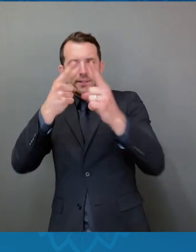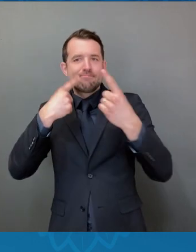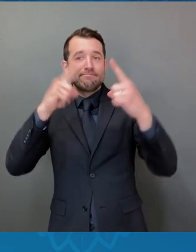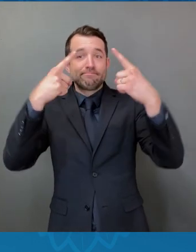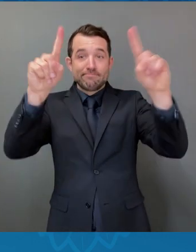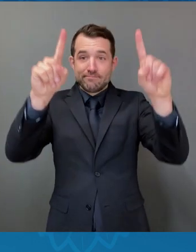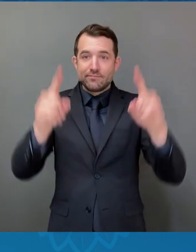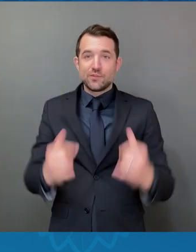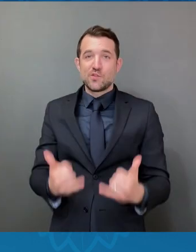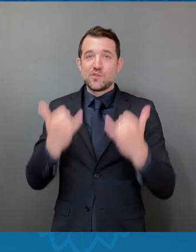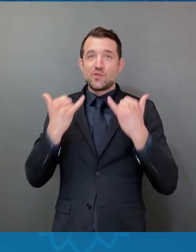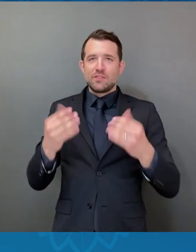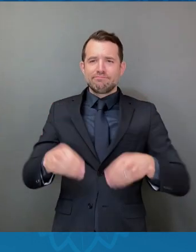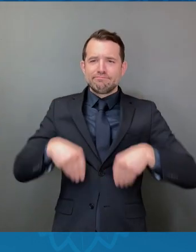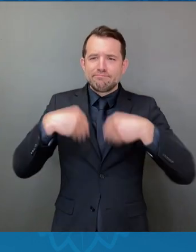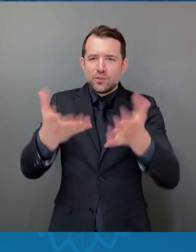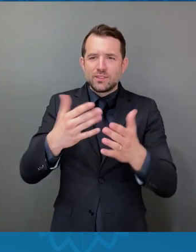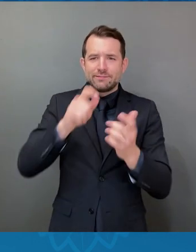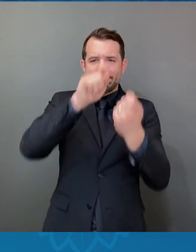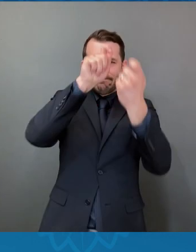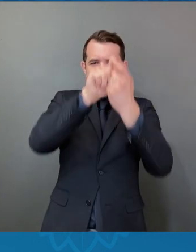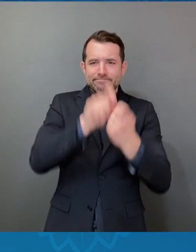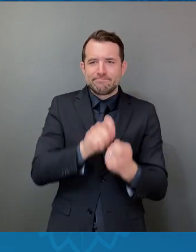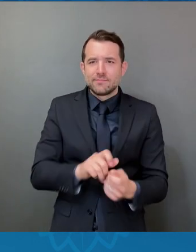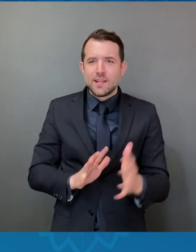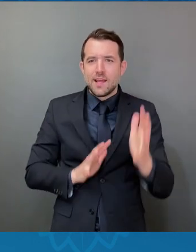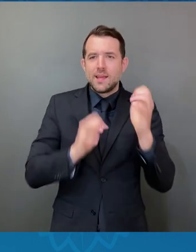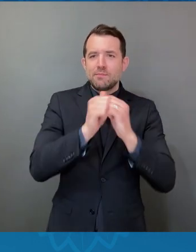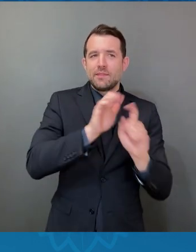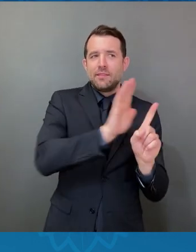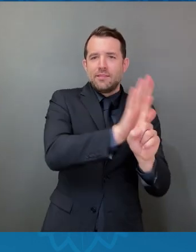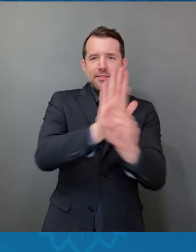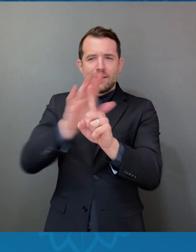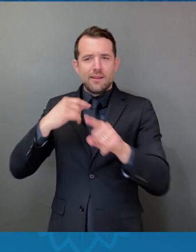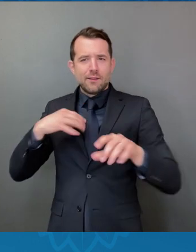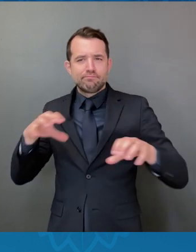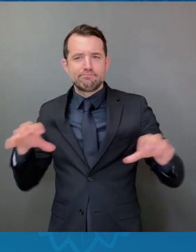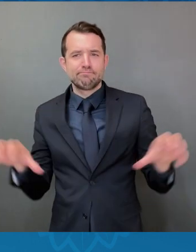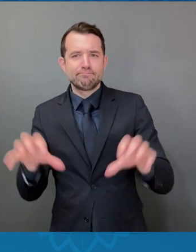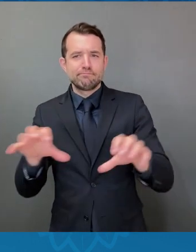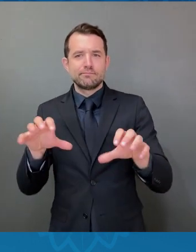on those efforts and will solicit your perspective. Your candid perspective is what we want